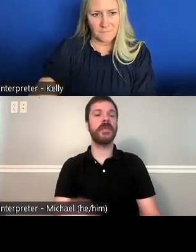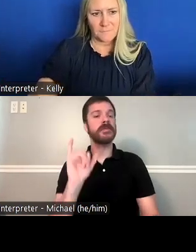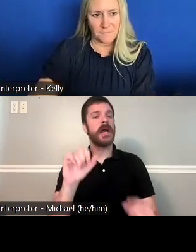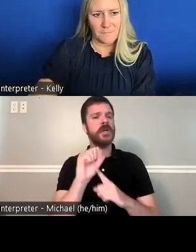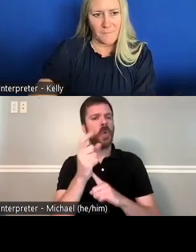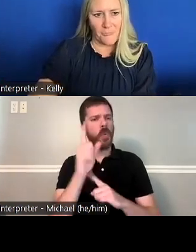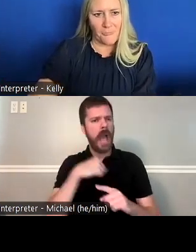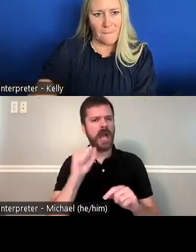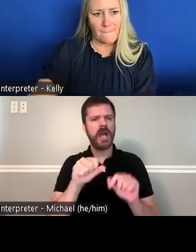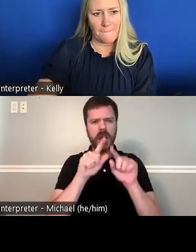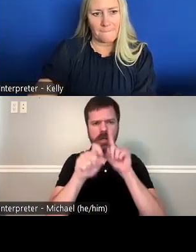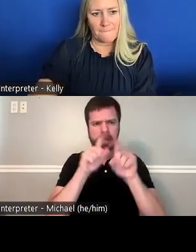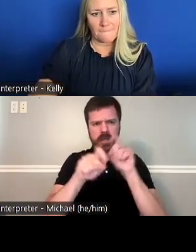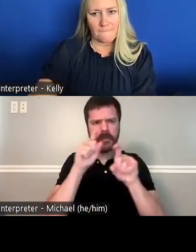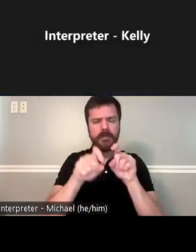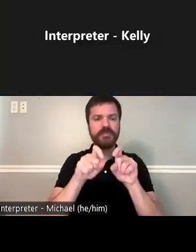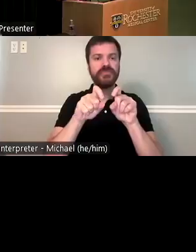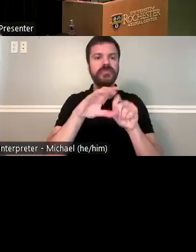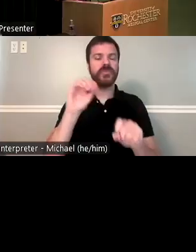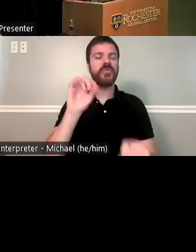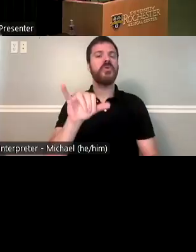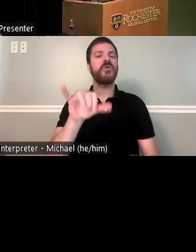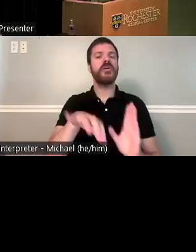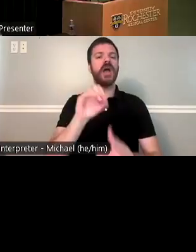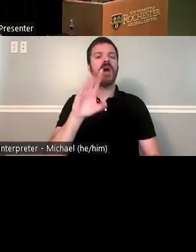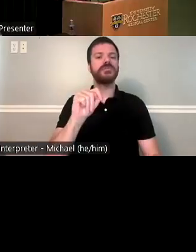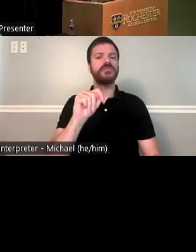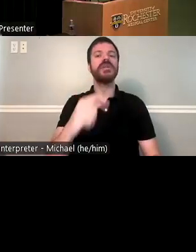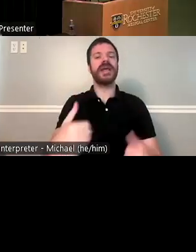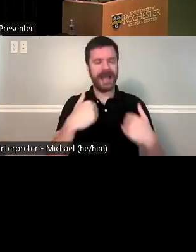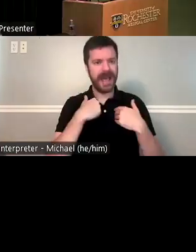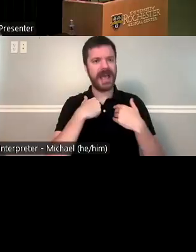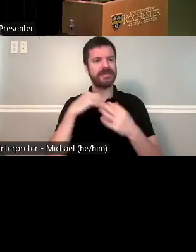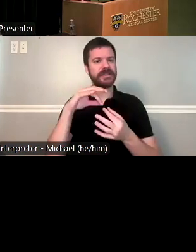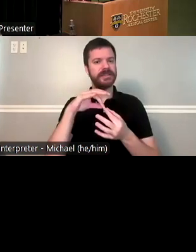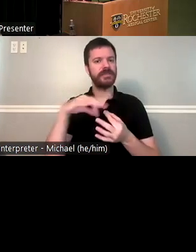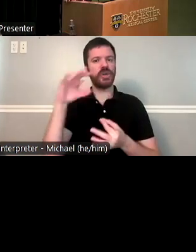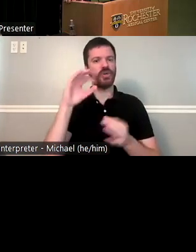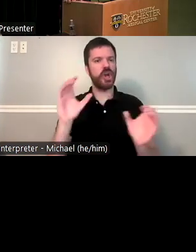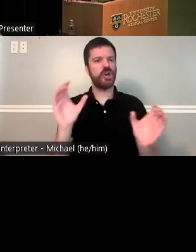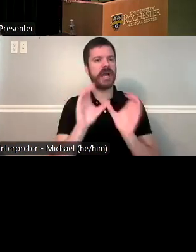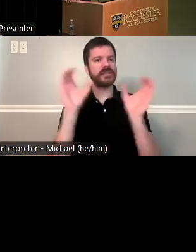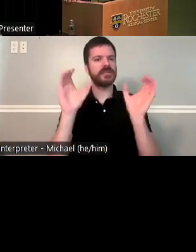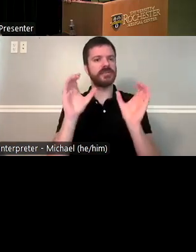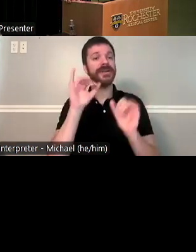and to hear that there are is a spiritual crises here and that that might be a place for a chaplain